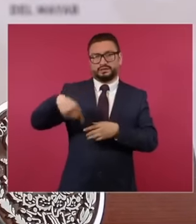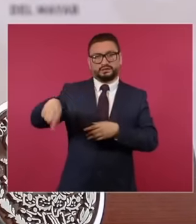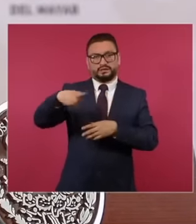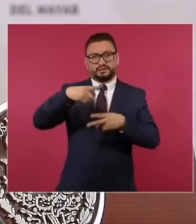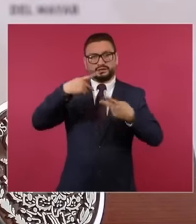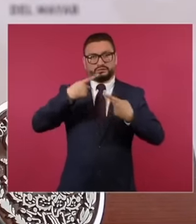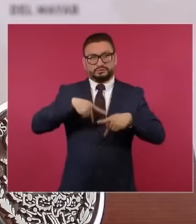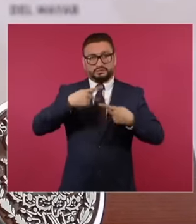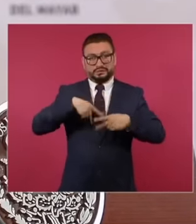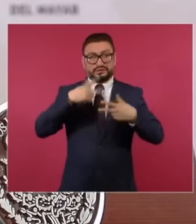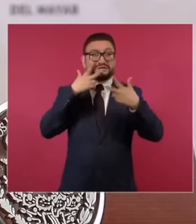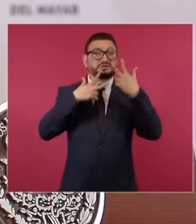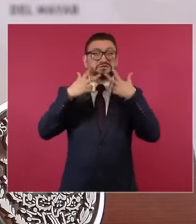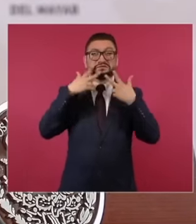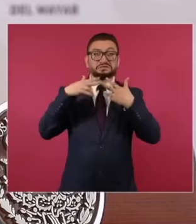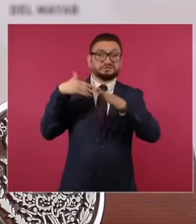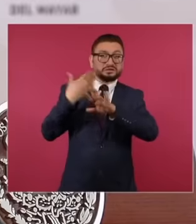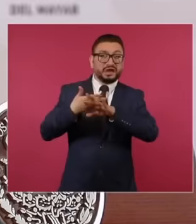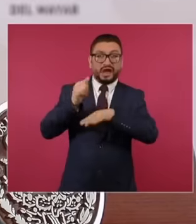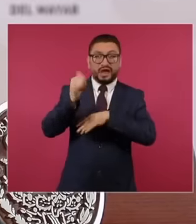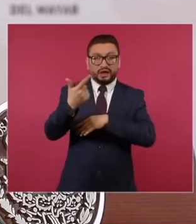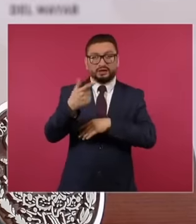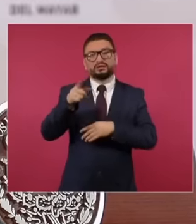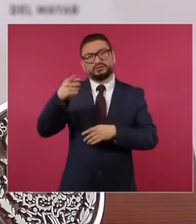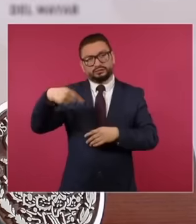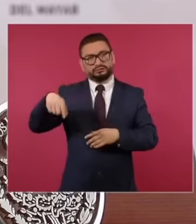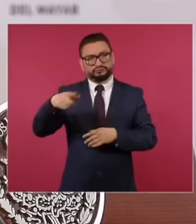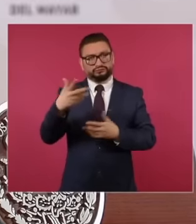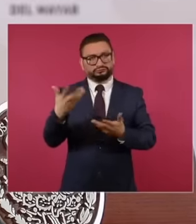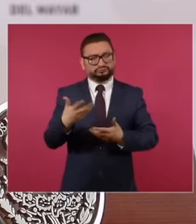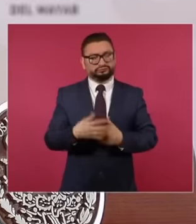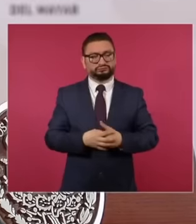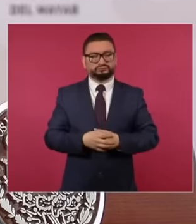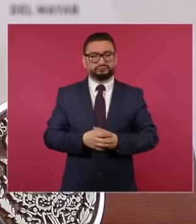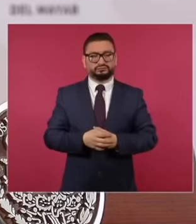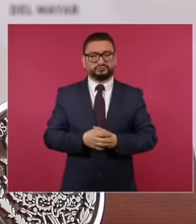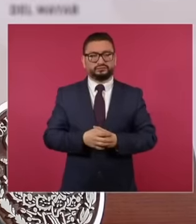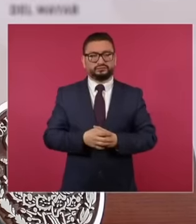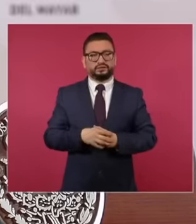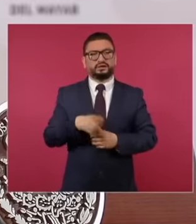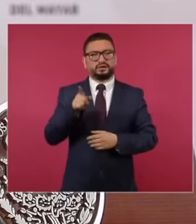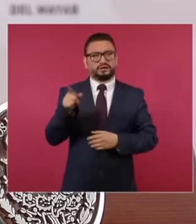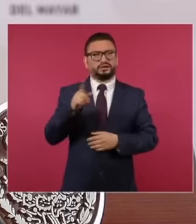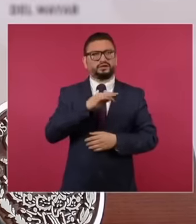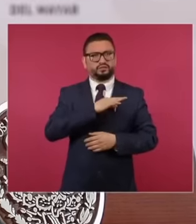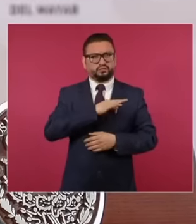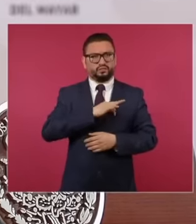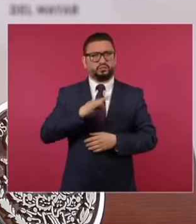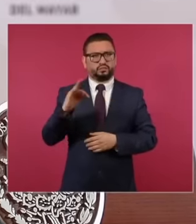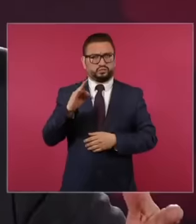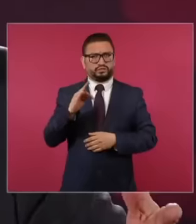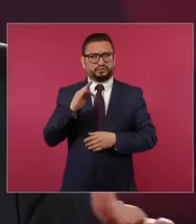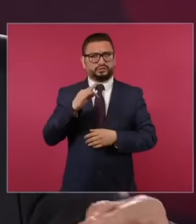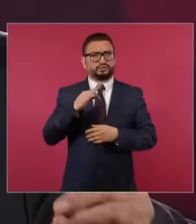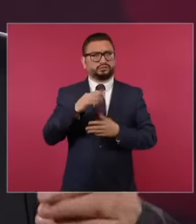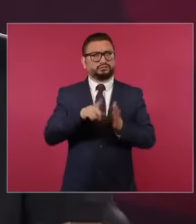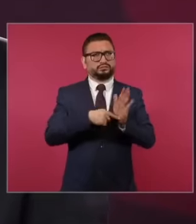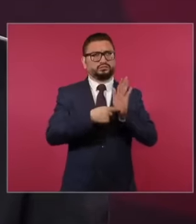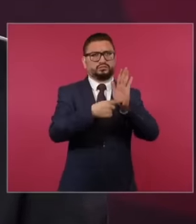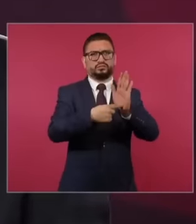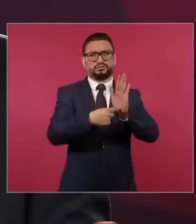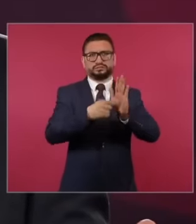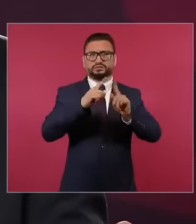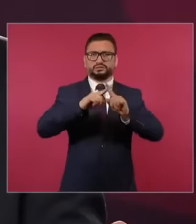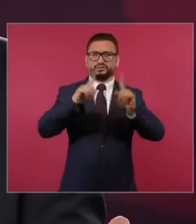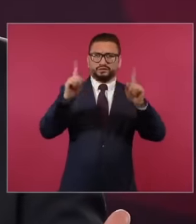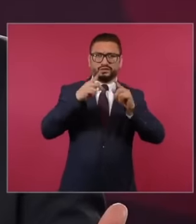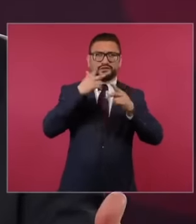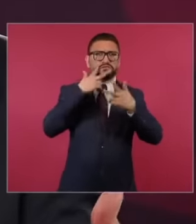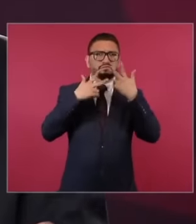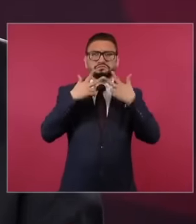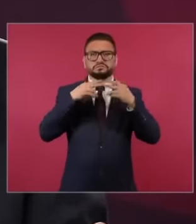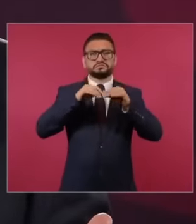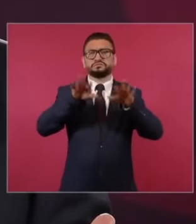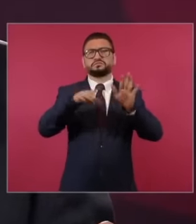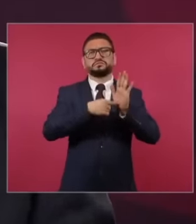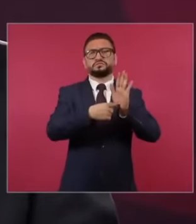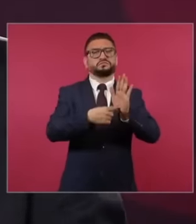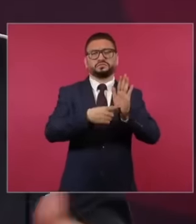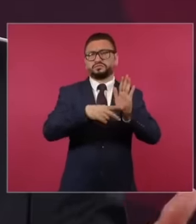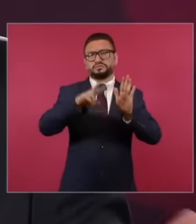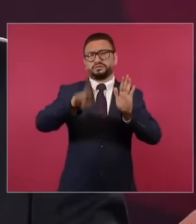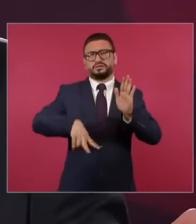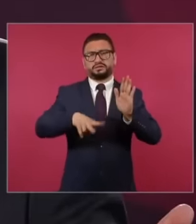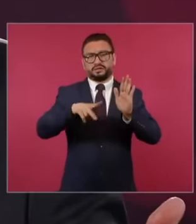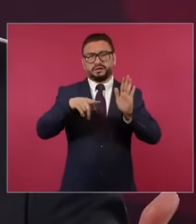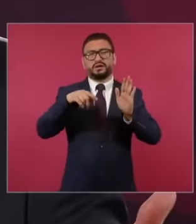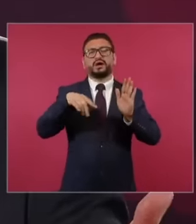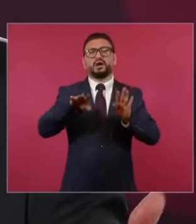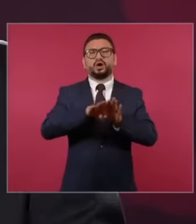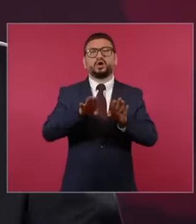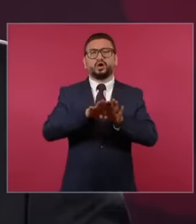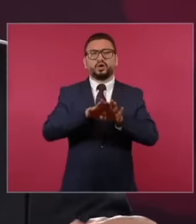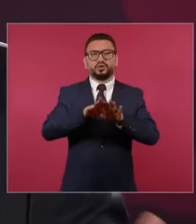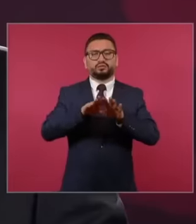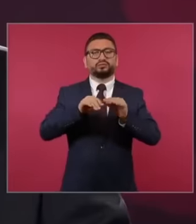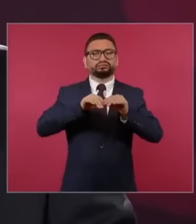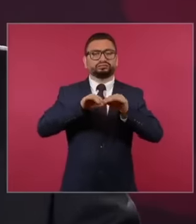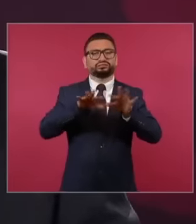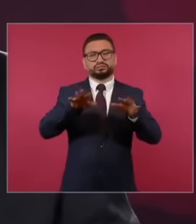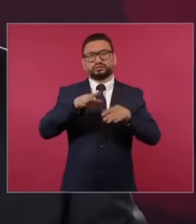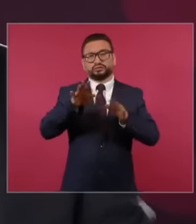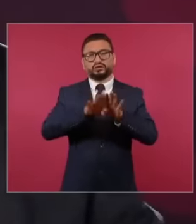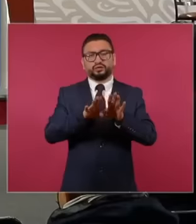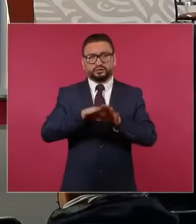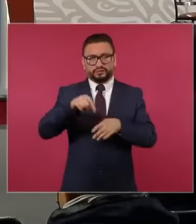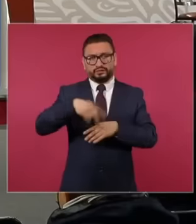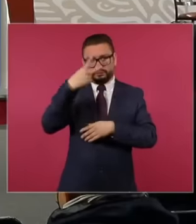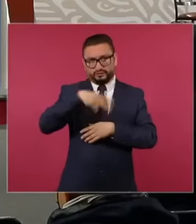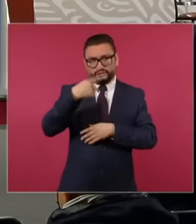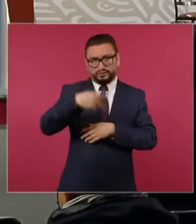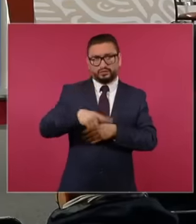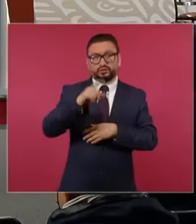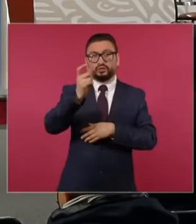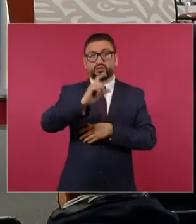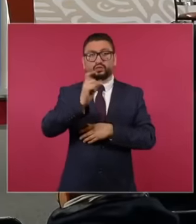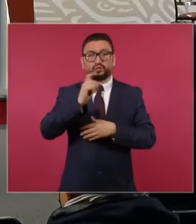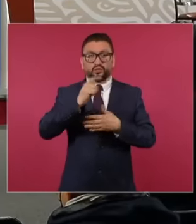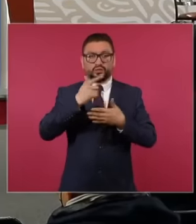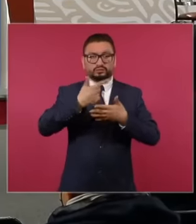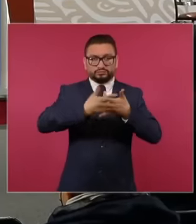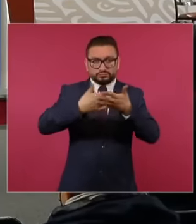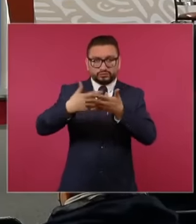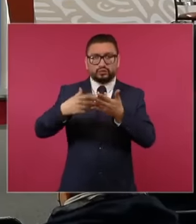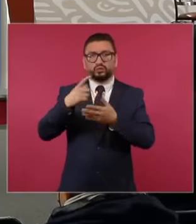slanderous in the financial system in the purchase of real estate in everything that has to